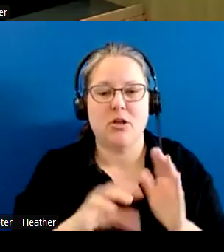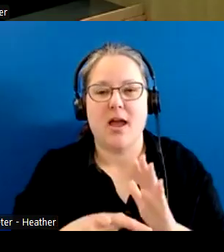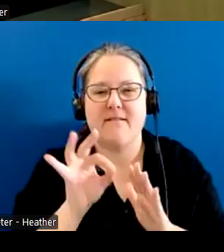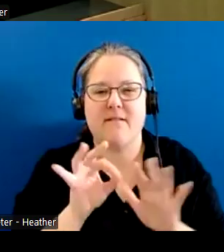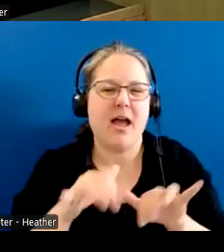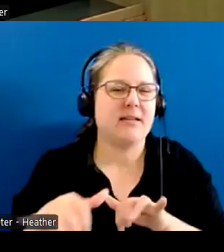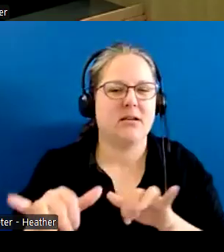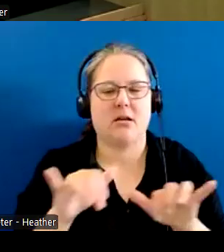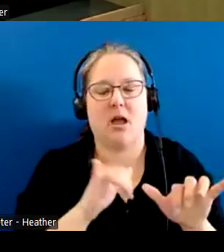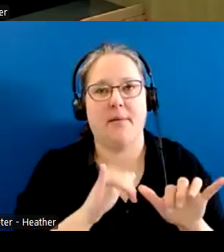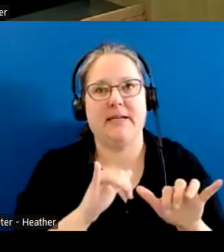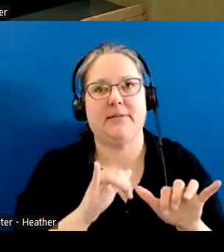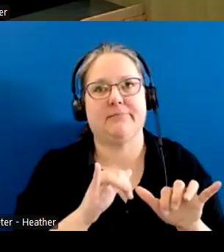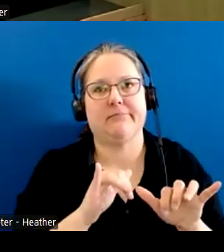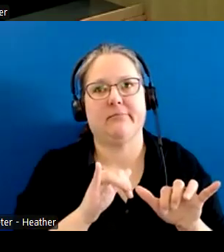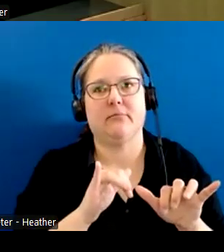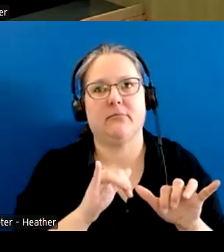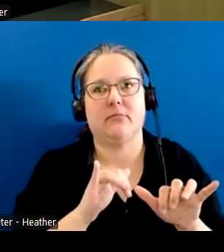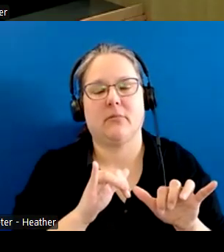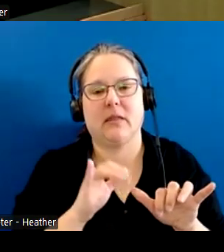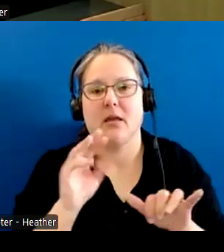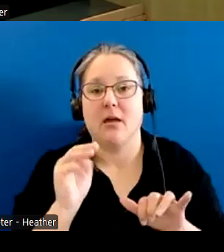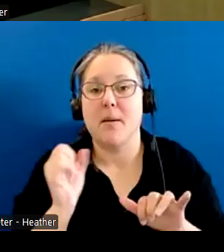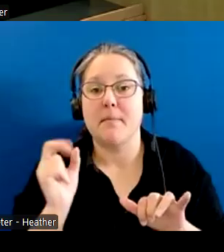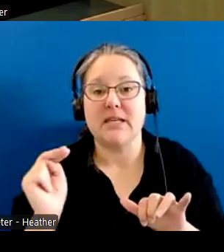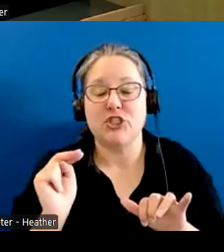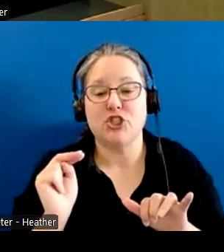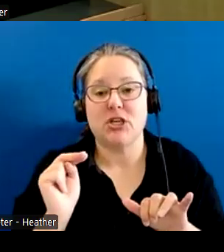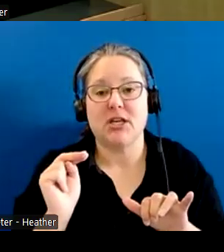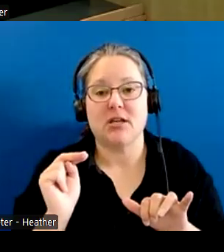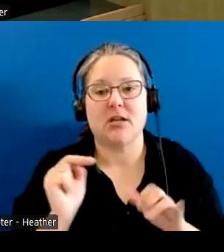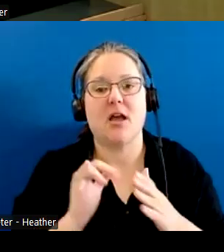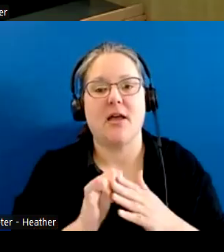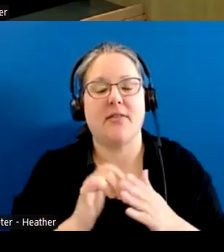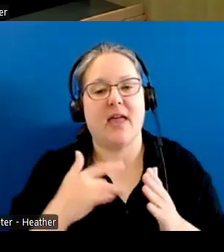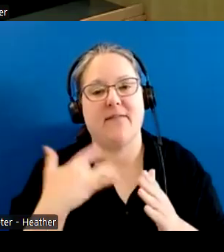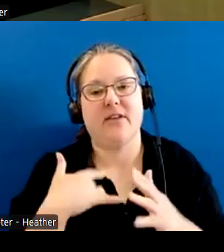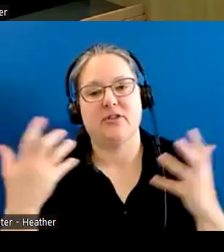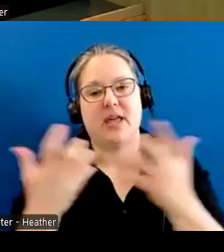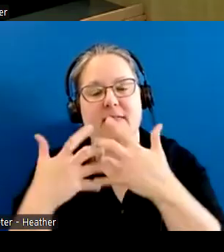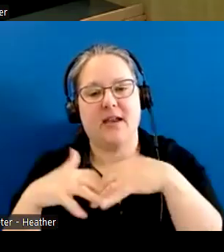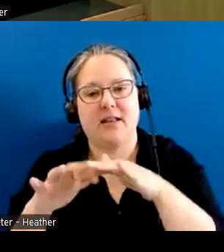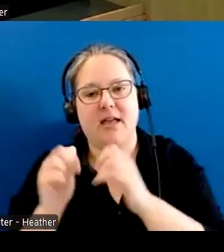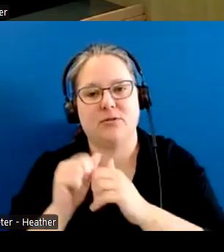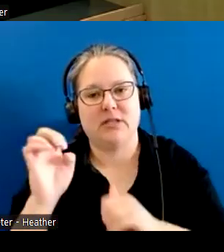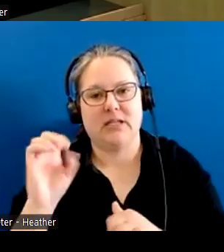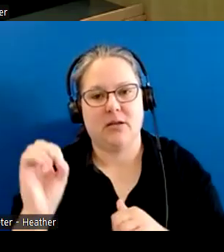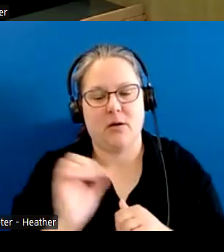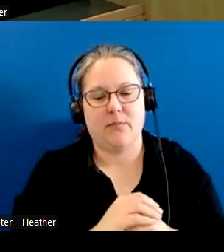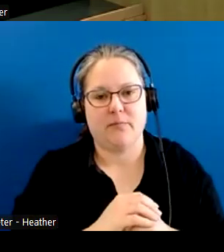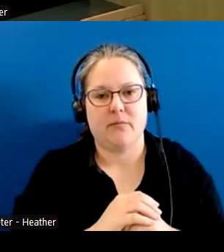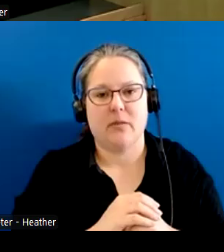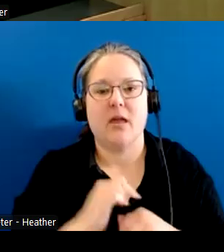of common you know like mission that uh seems like it aligns with the executive orders um I will tell